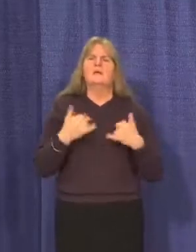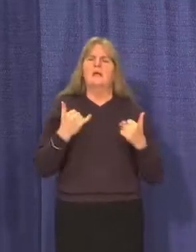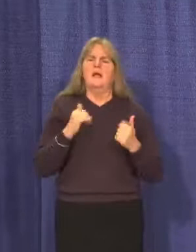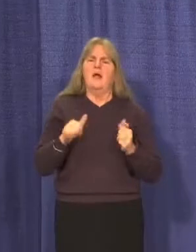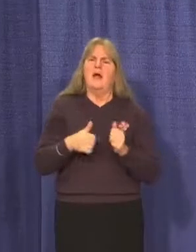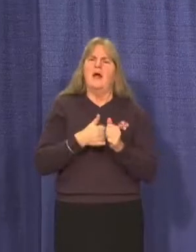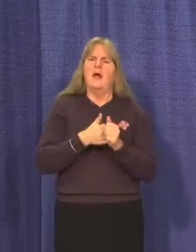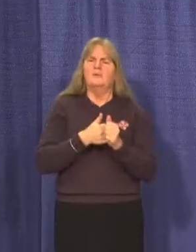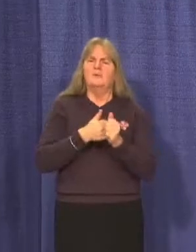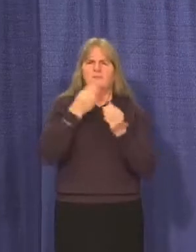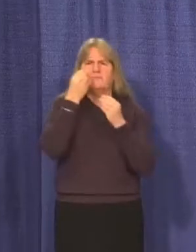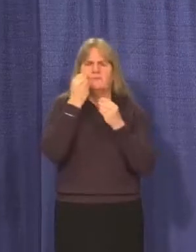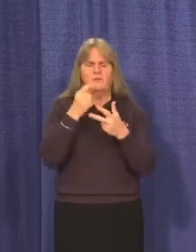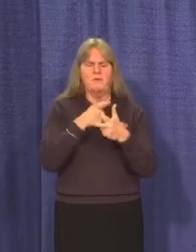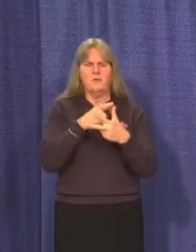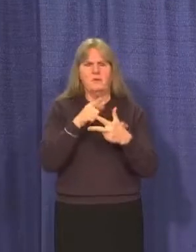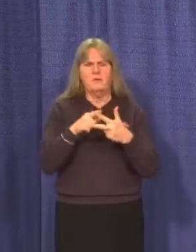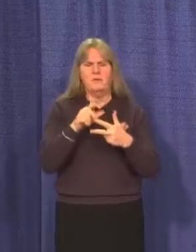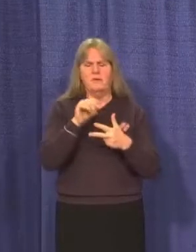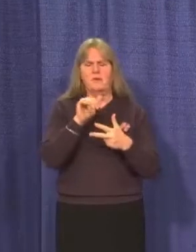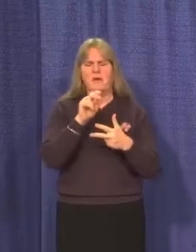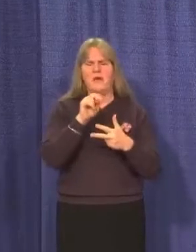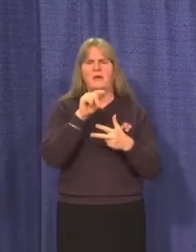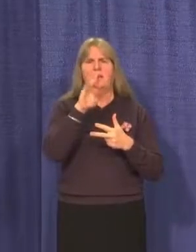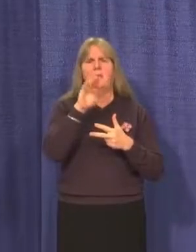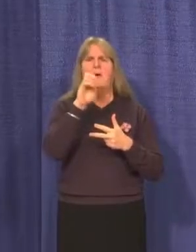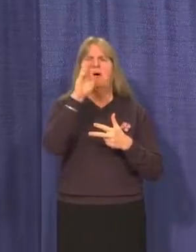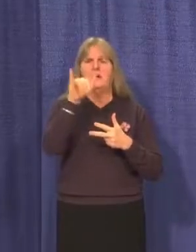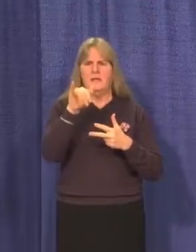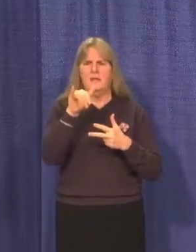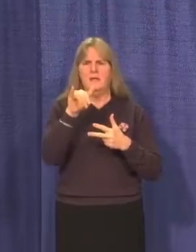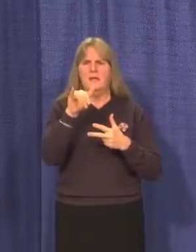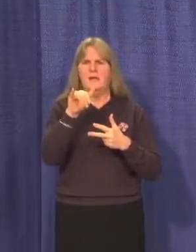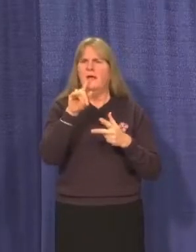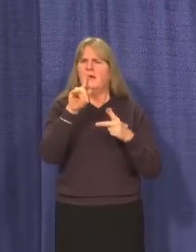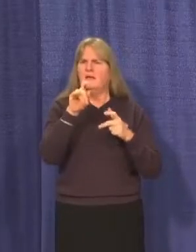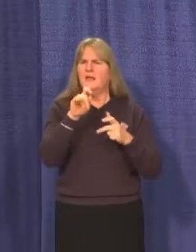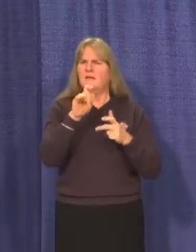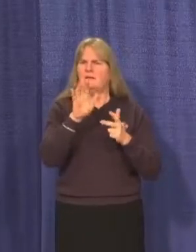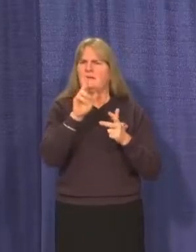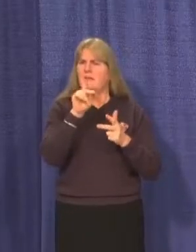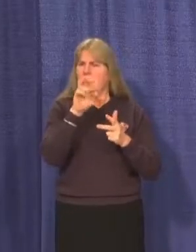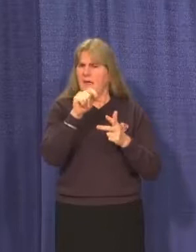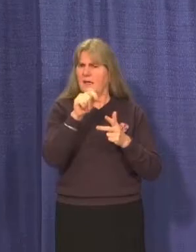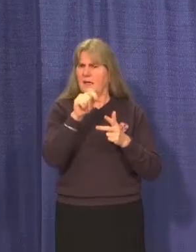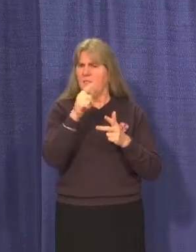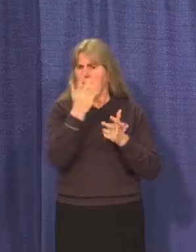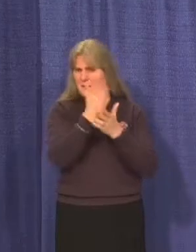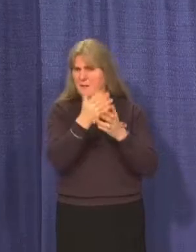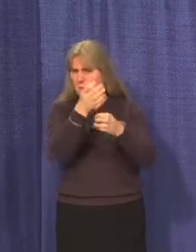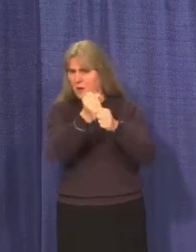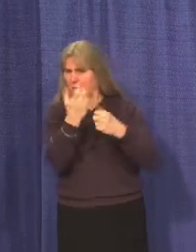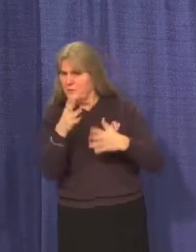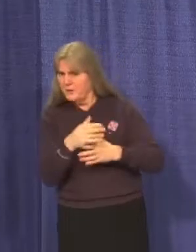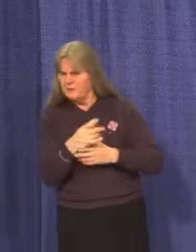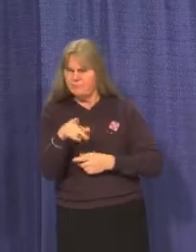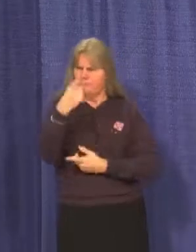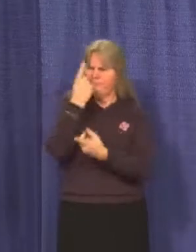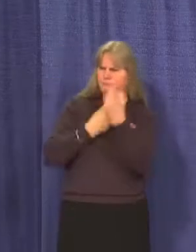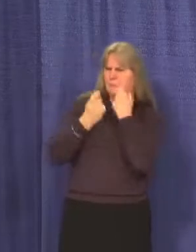briefly on the antibody test kits that some people have received and lots of people are